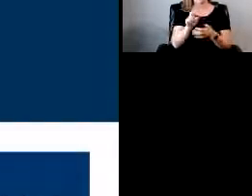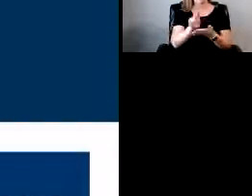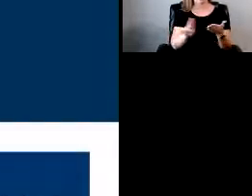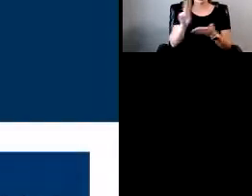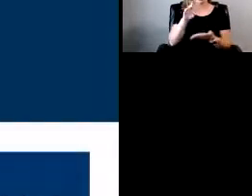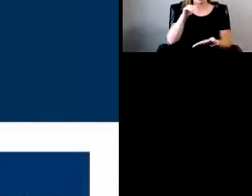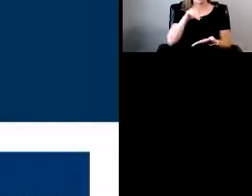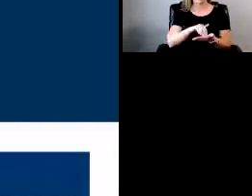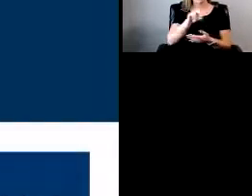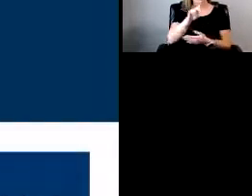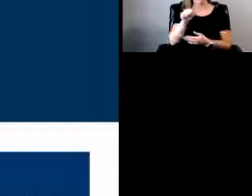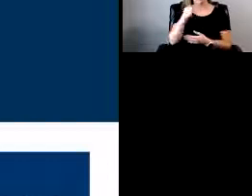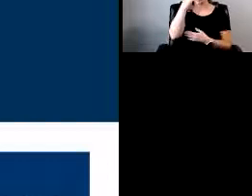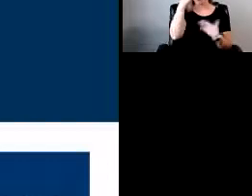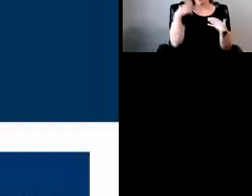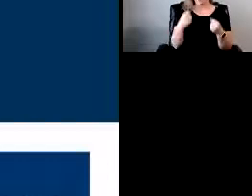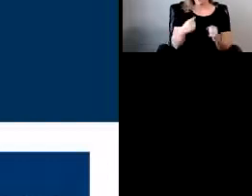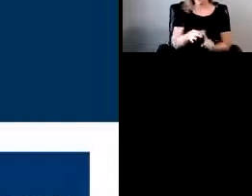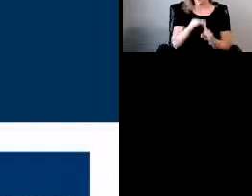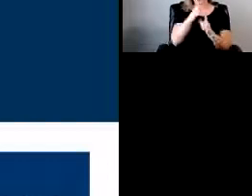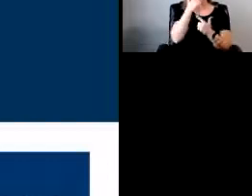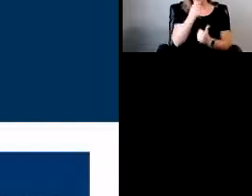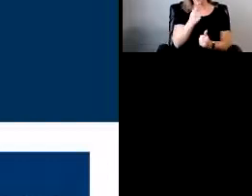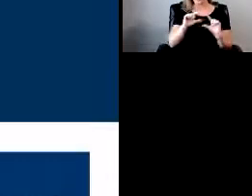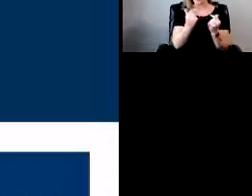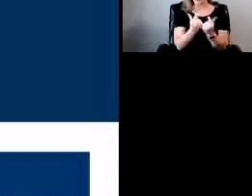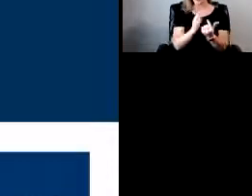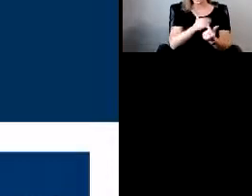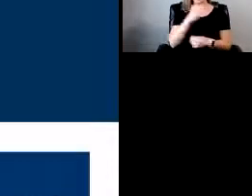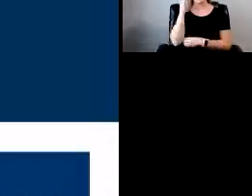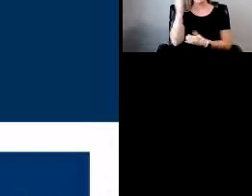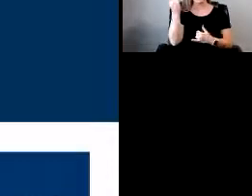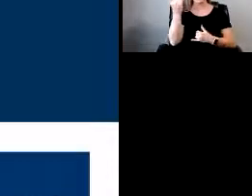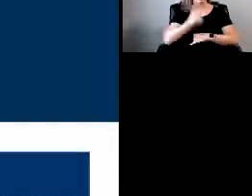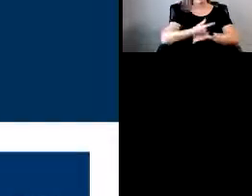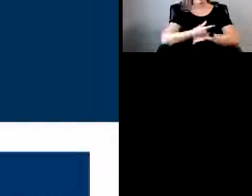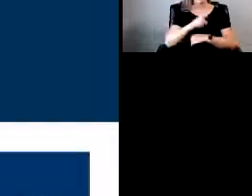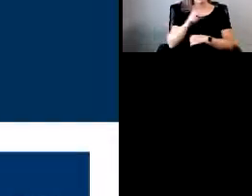Mental Health Special Interest Group. Our presenters today are Dr. Elaine Eisenbaum,